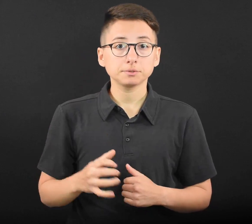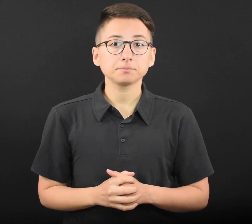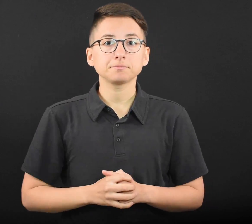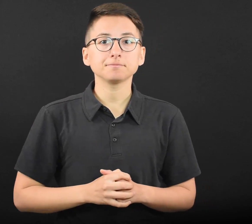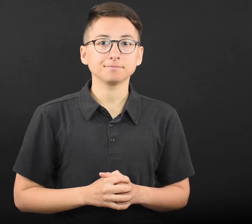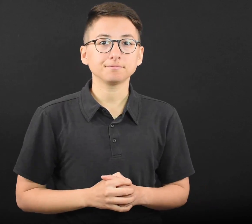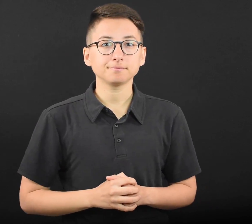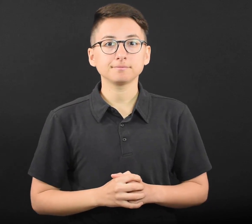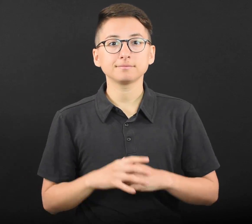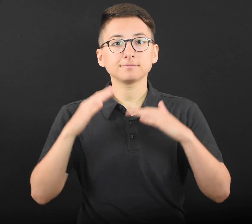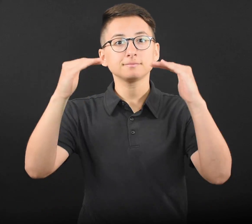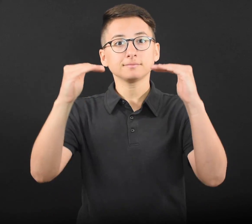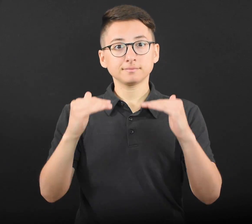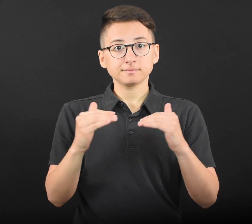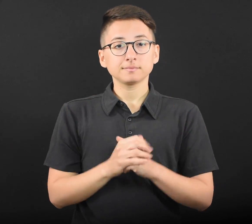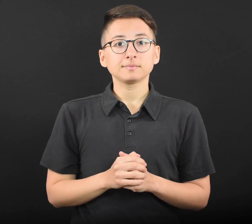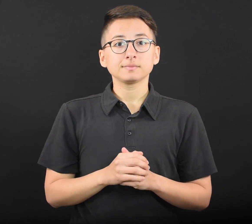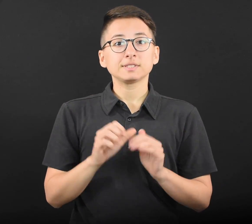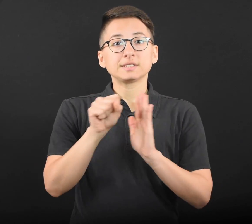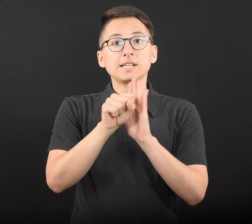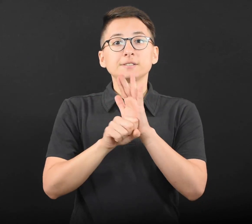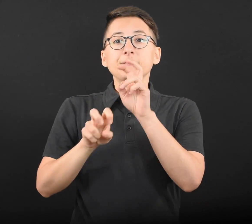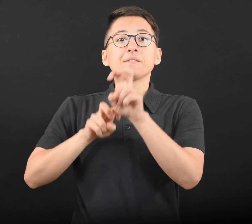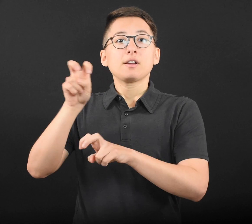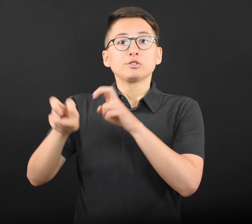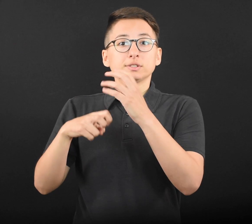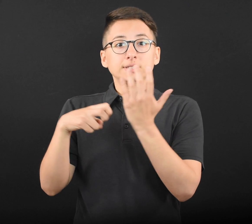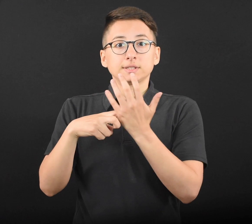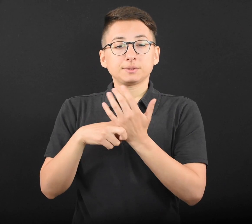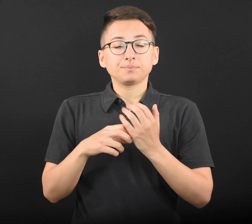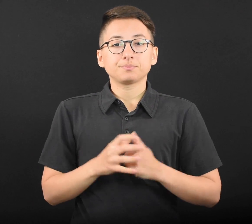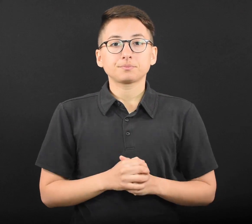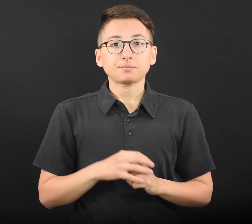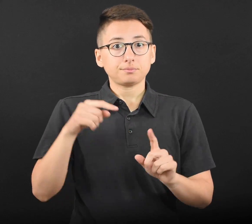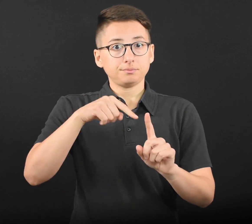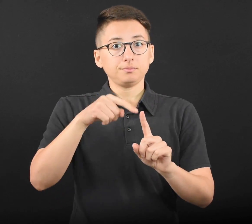State Fair Tickets ● Eligible for two admission tickets